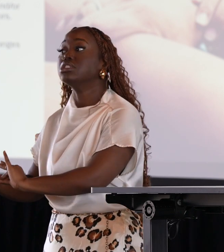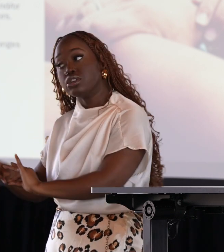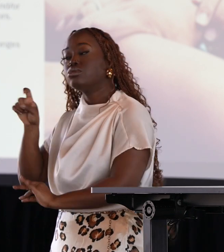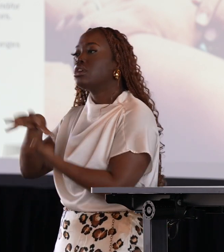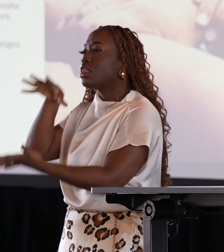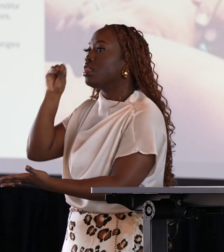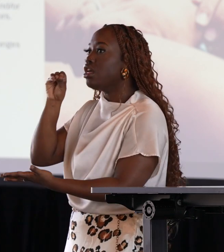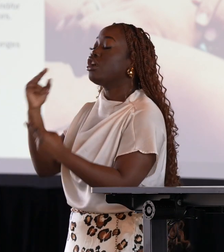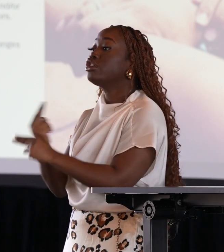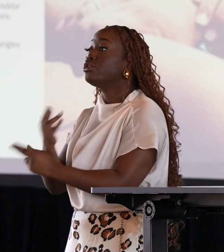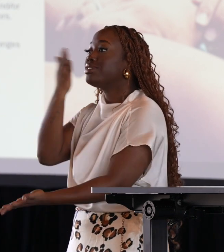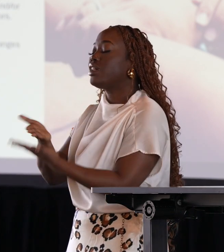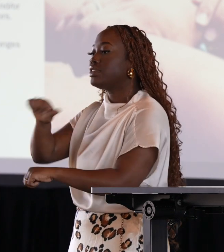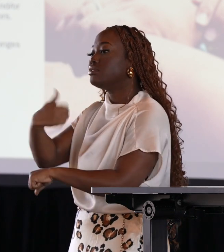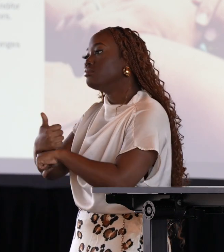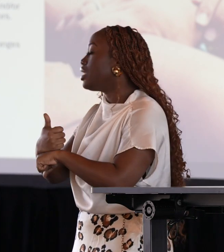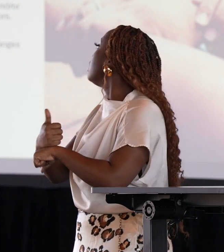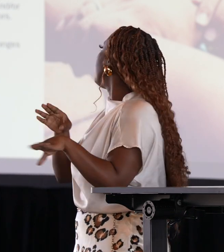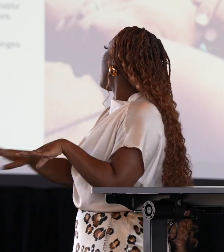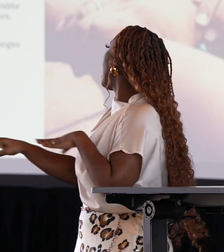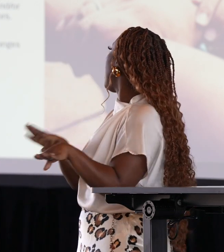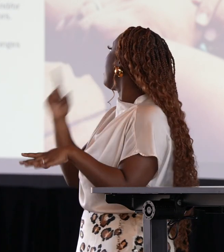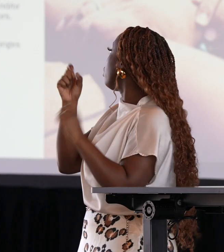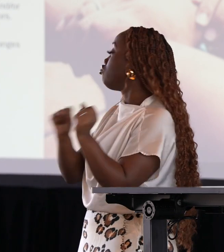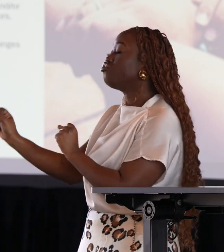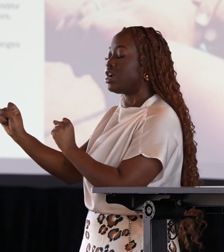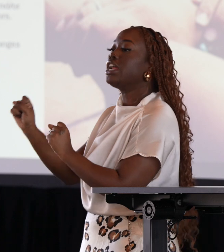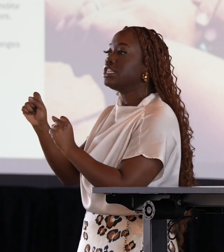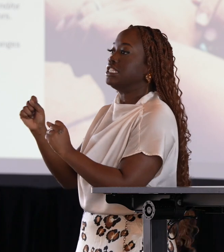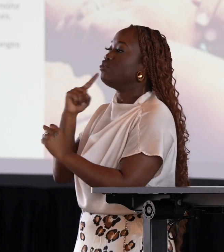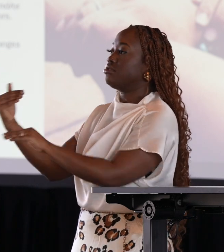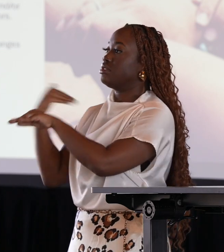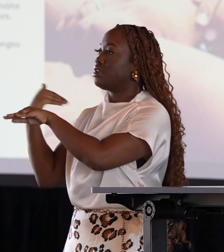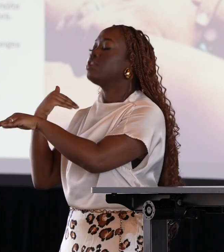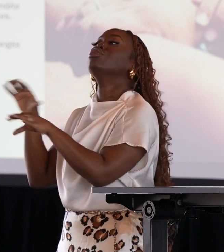learn and use evidence based behavior change strategies and hold ourselves accountable to actually doing it and assess